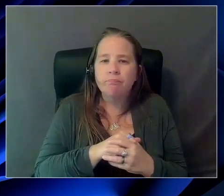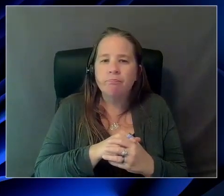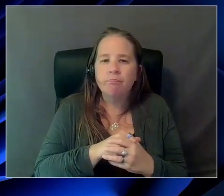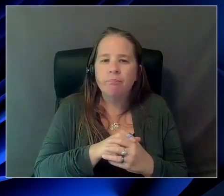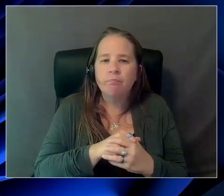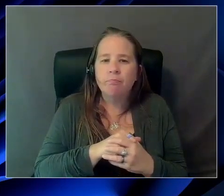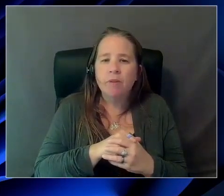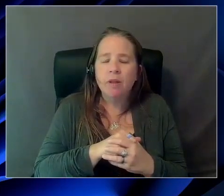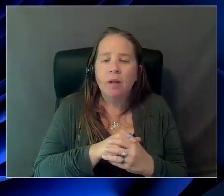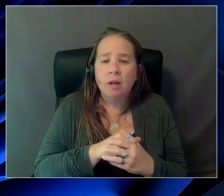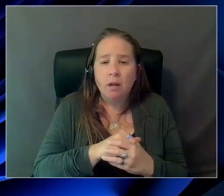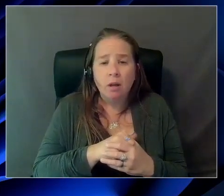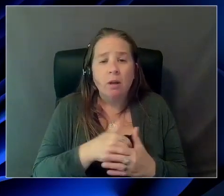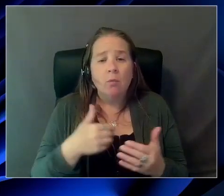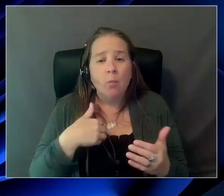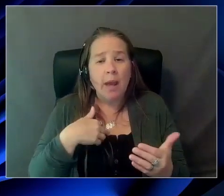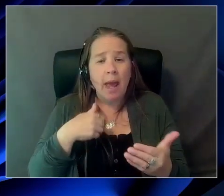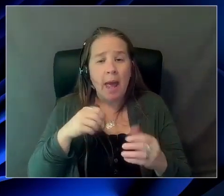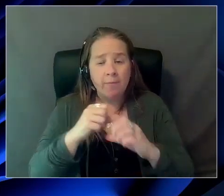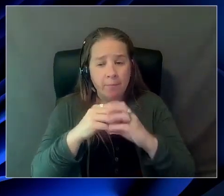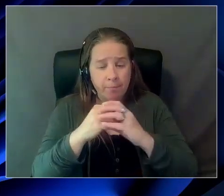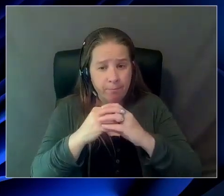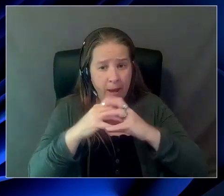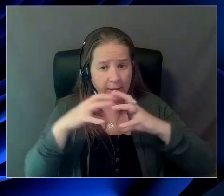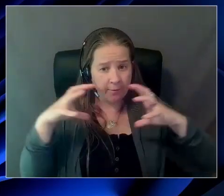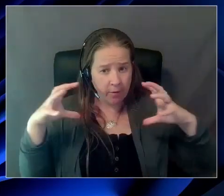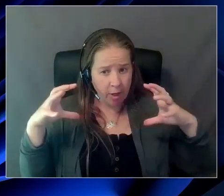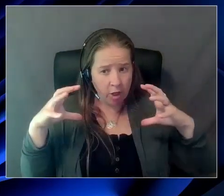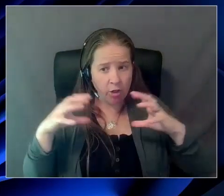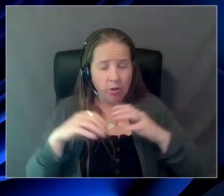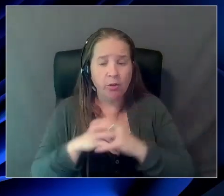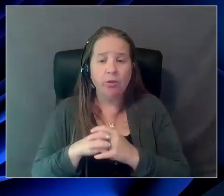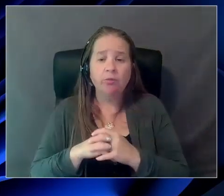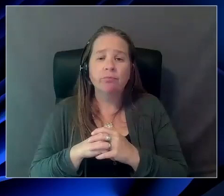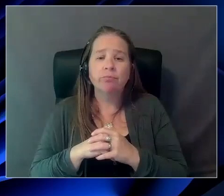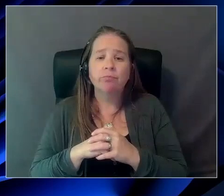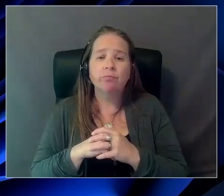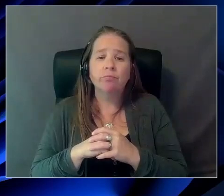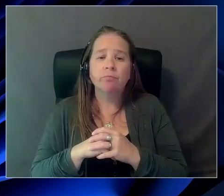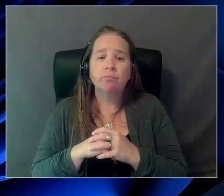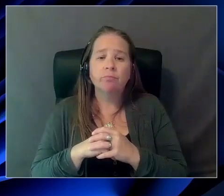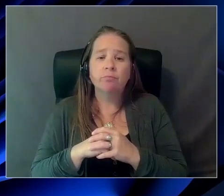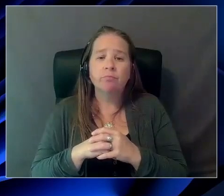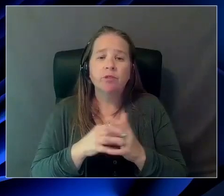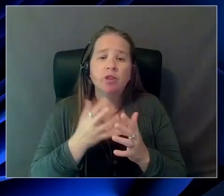So, we have the magnifier. color field here.